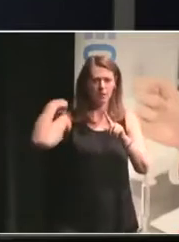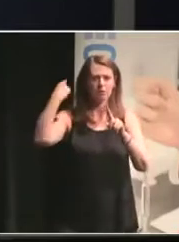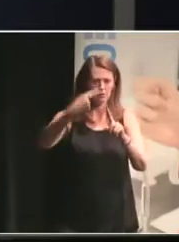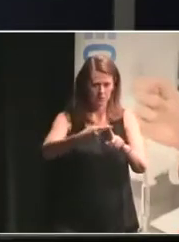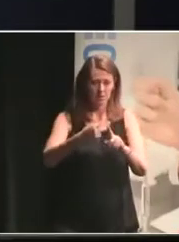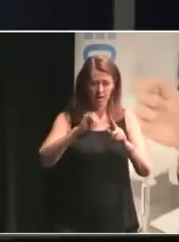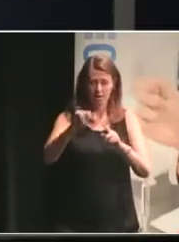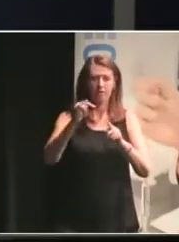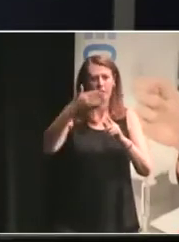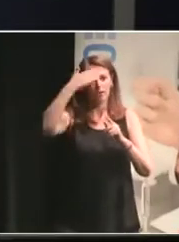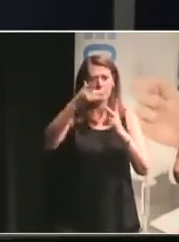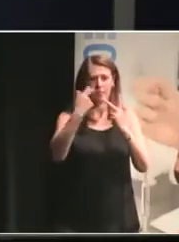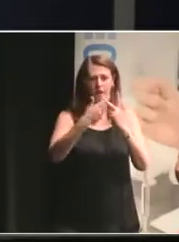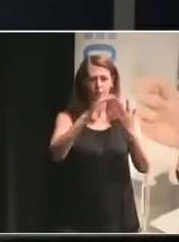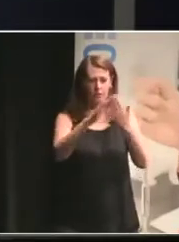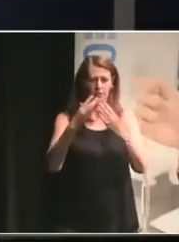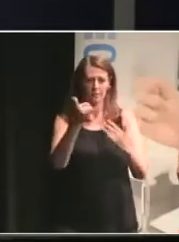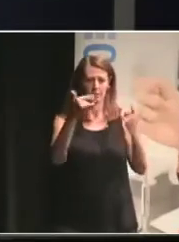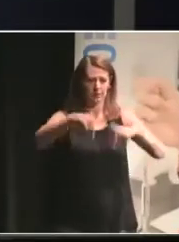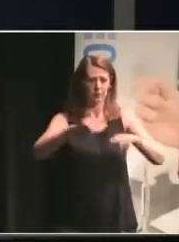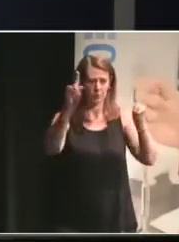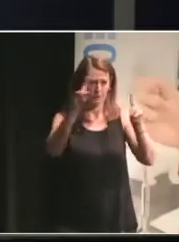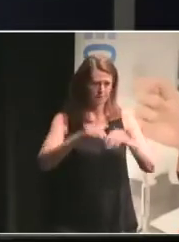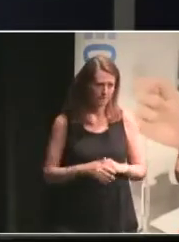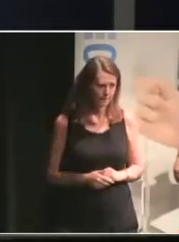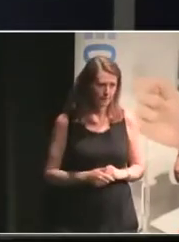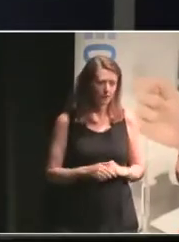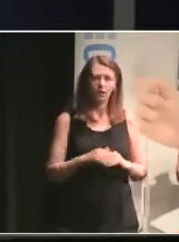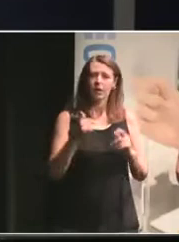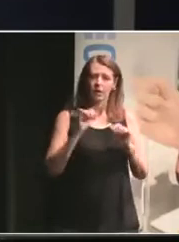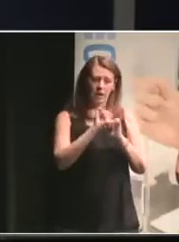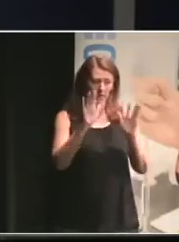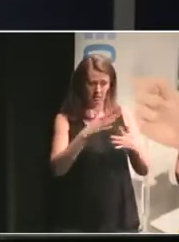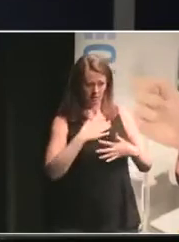elders of other communities who may be here today. I'd clearly like to welcome our guest speaker